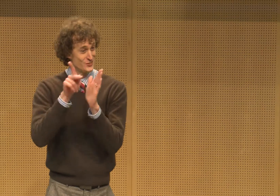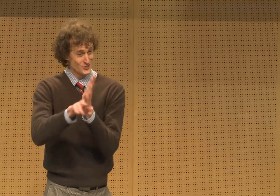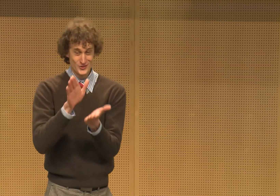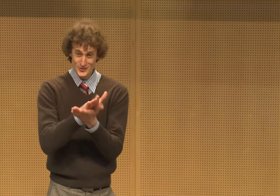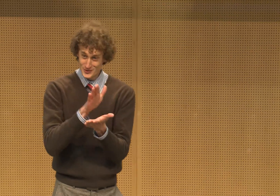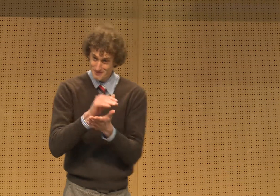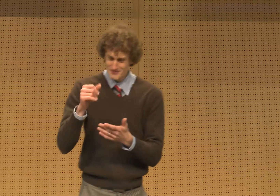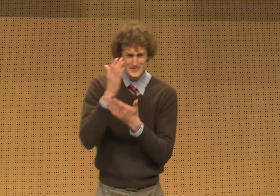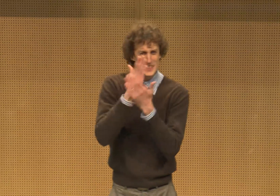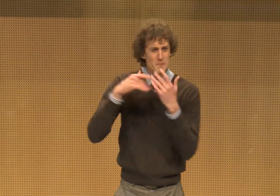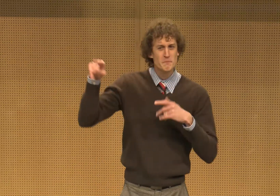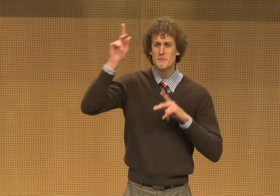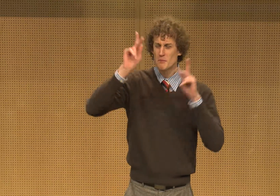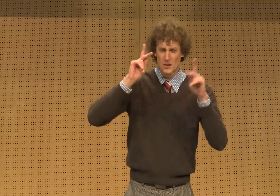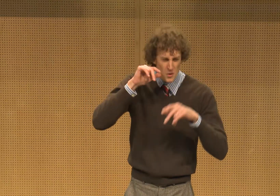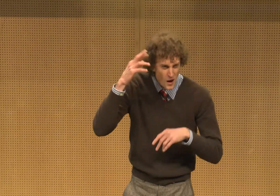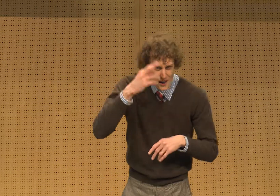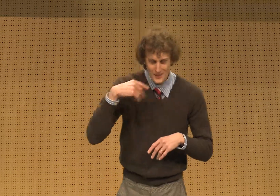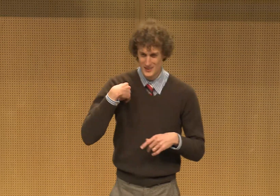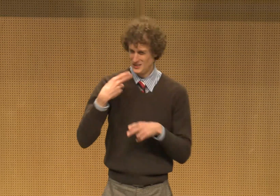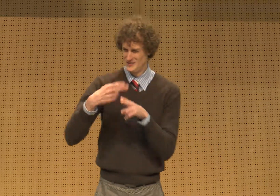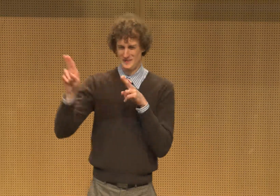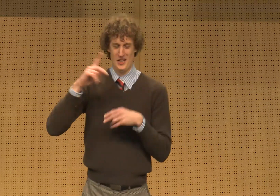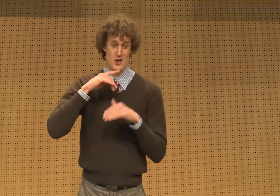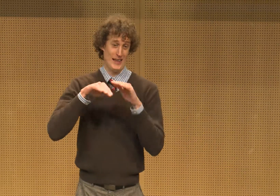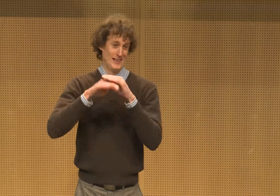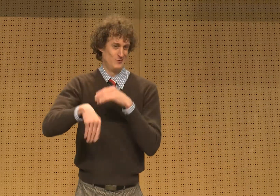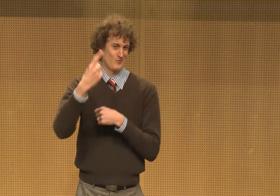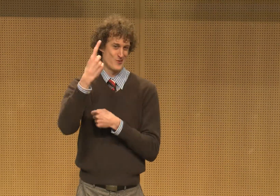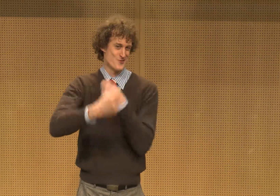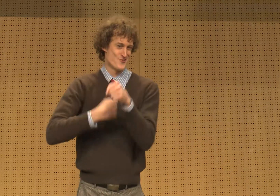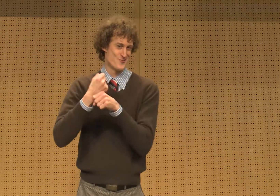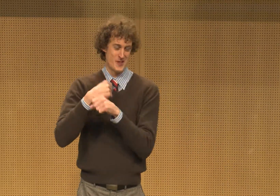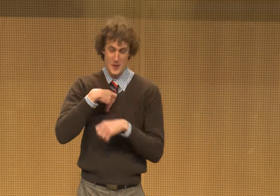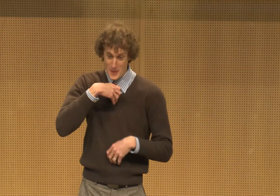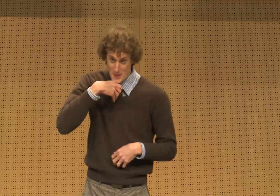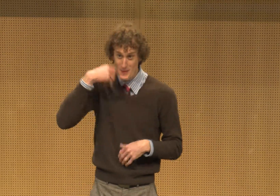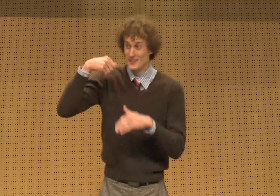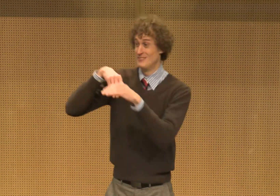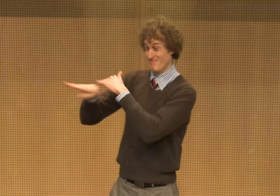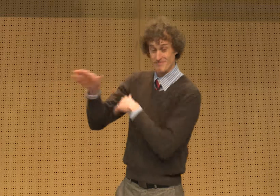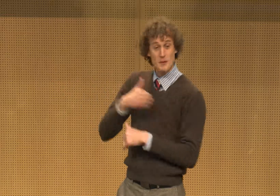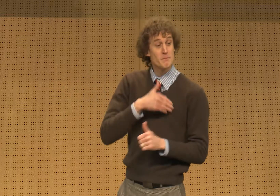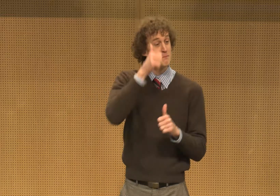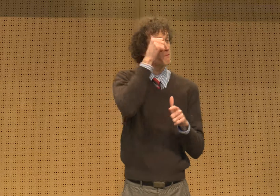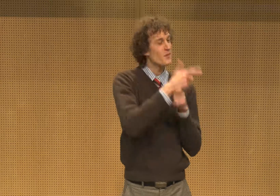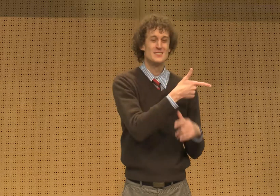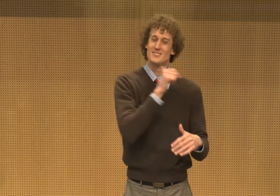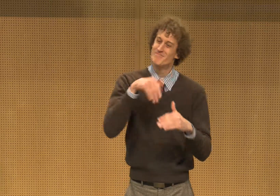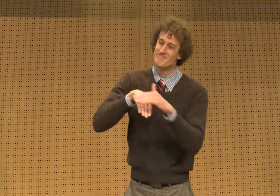I entered the Kendall School. Now, some of you may not realize that, but that's because I was only there for about a year,